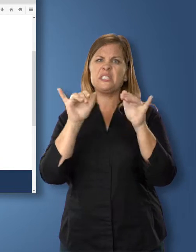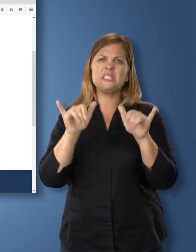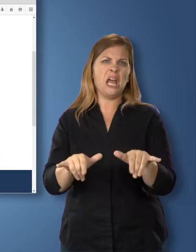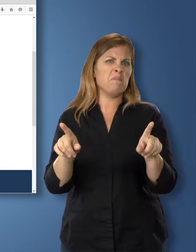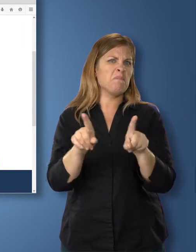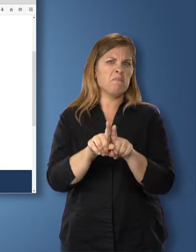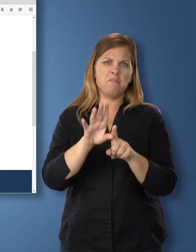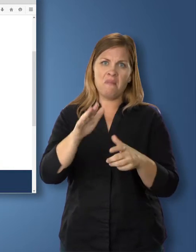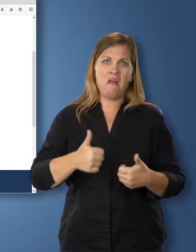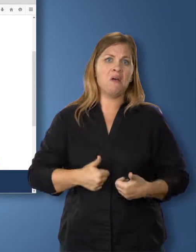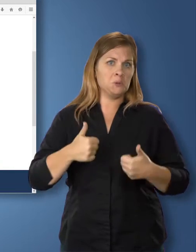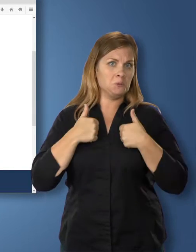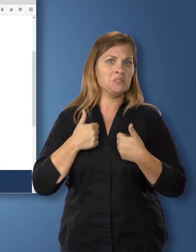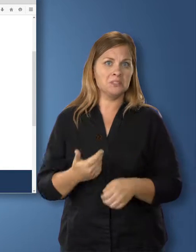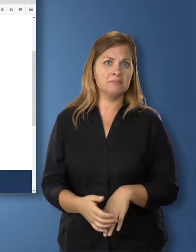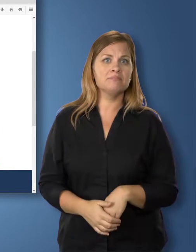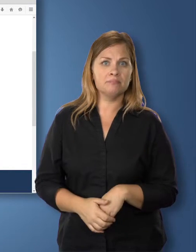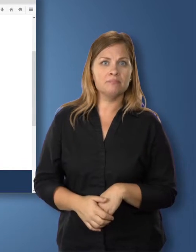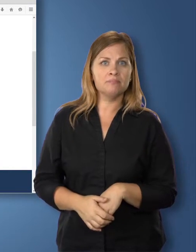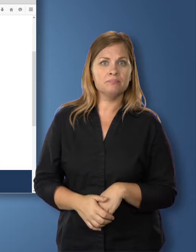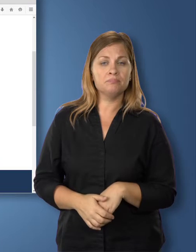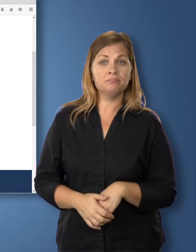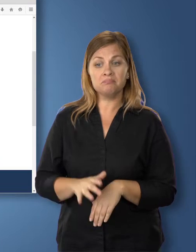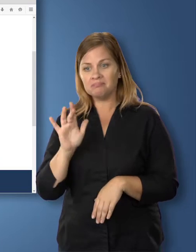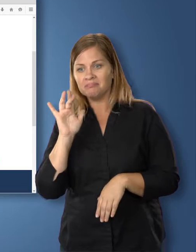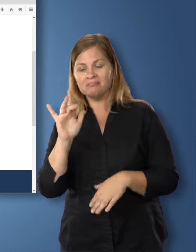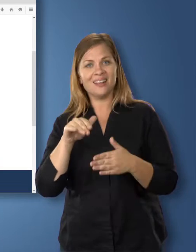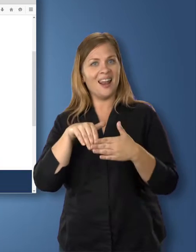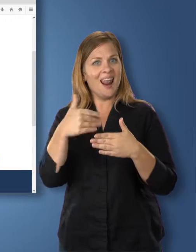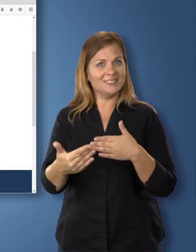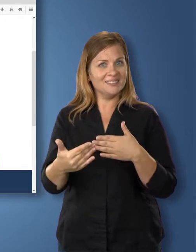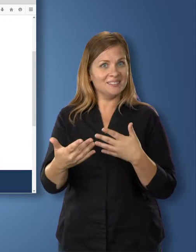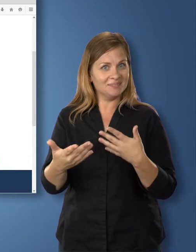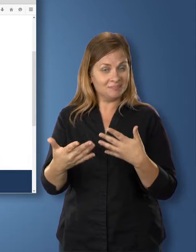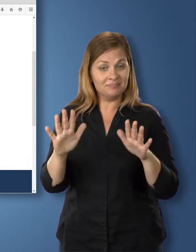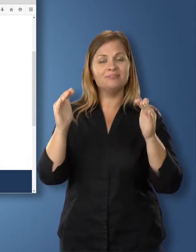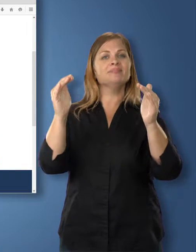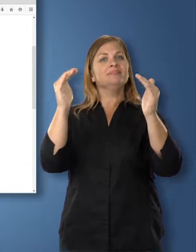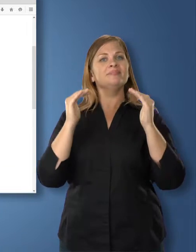it asks you to enter in the address you had when you were last registered to vote.